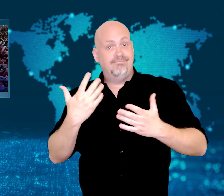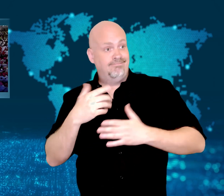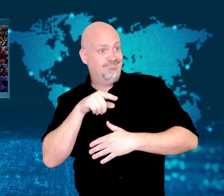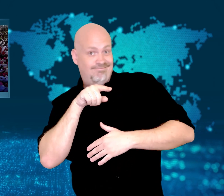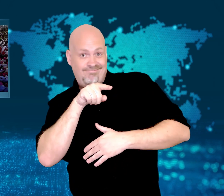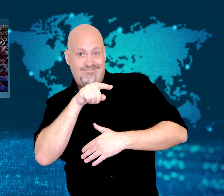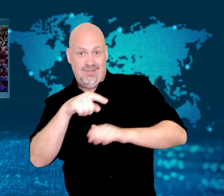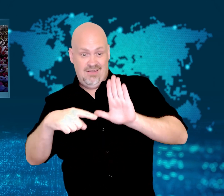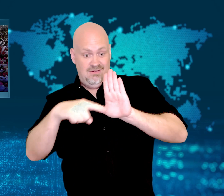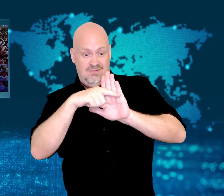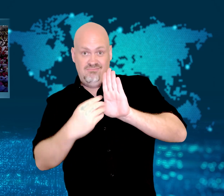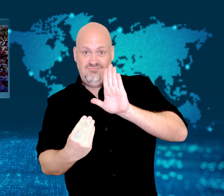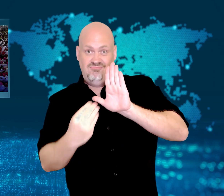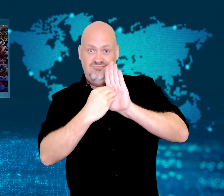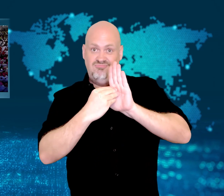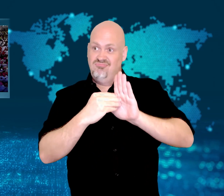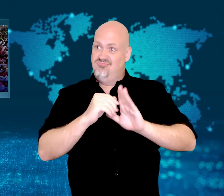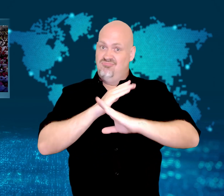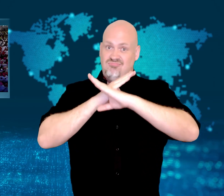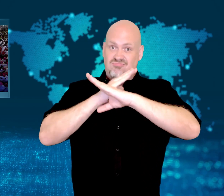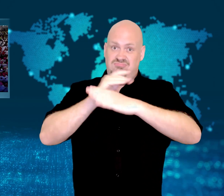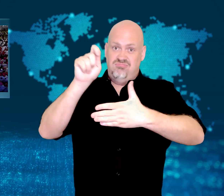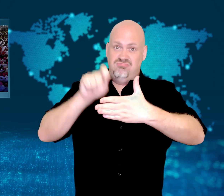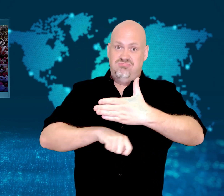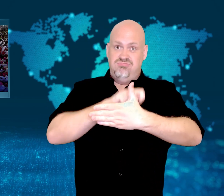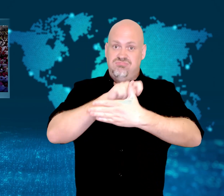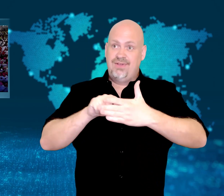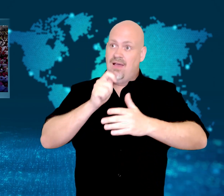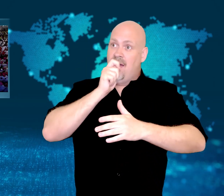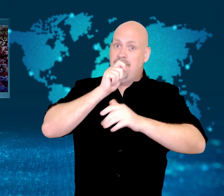to remind them of daily prayer times,